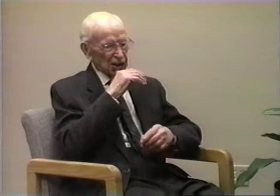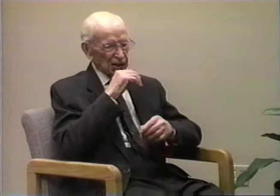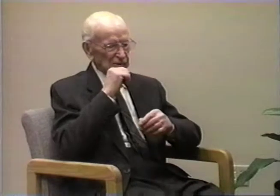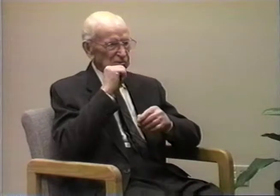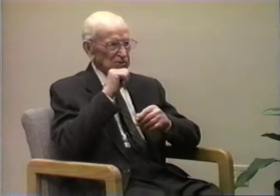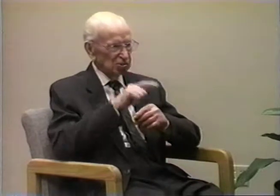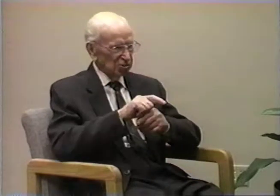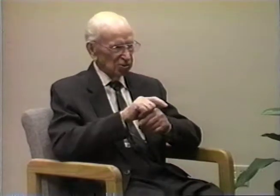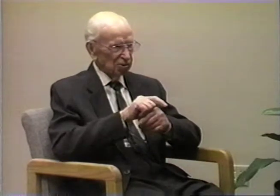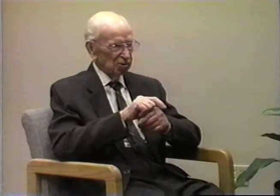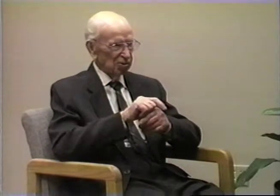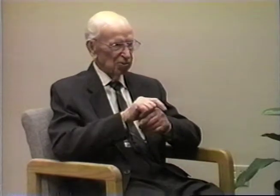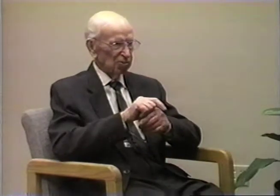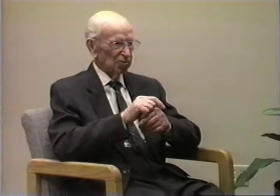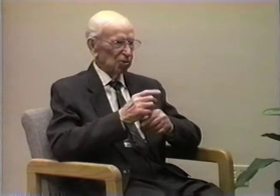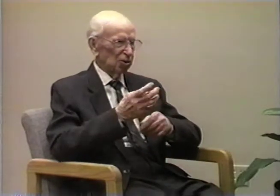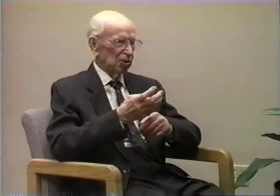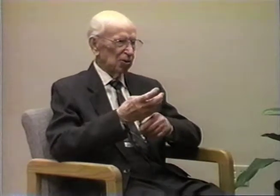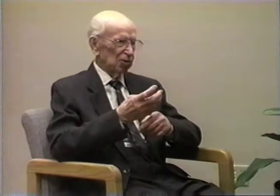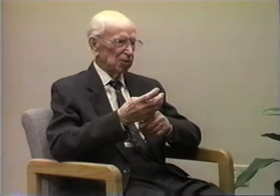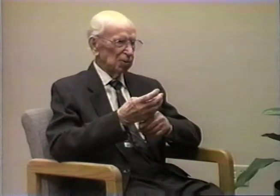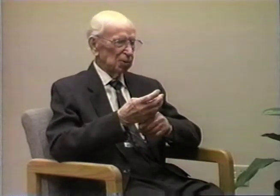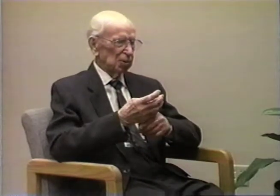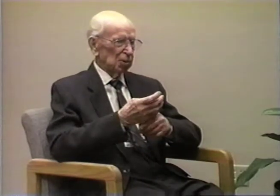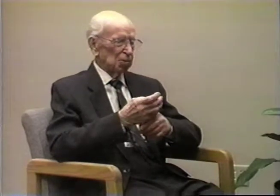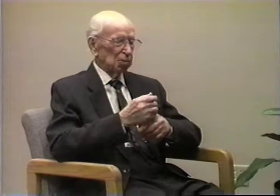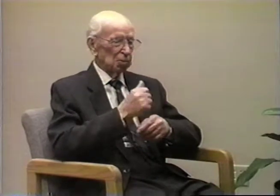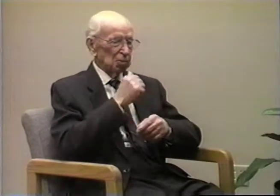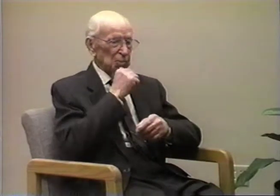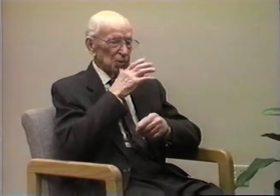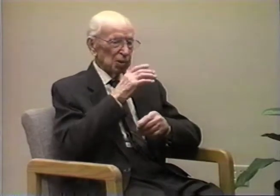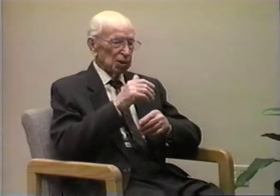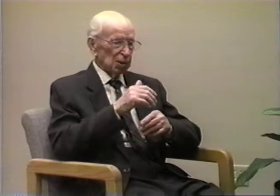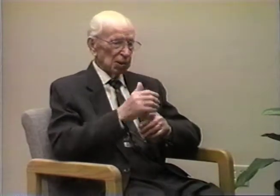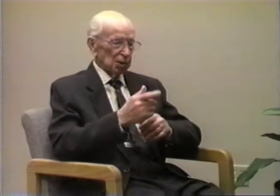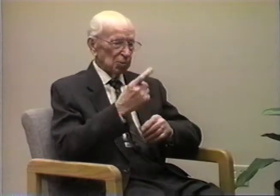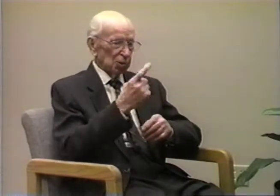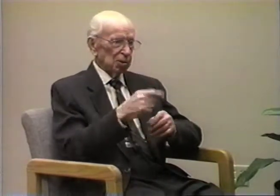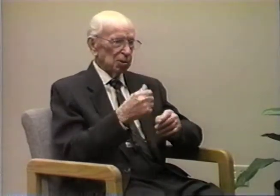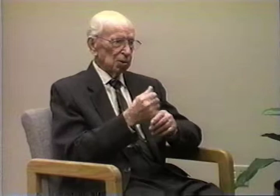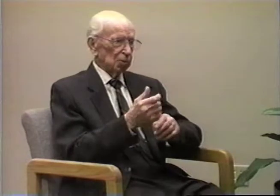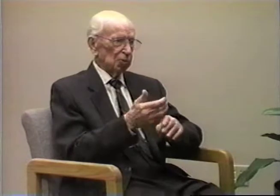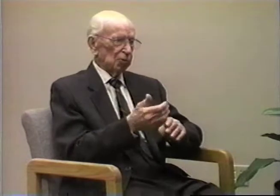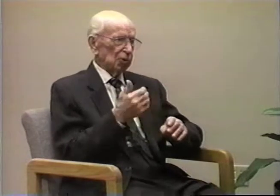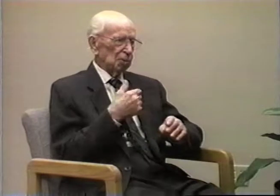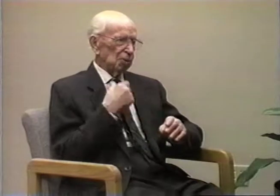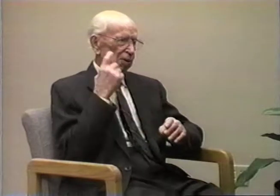Well, there were four in my family, my parents, sister and me.